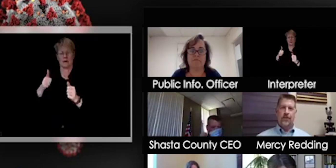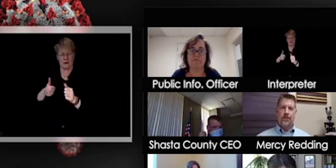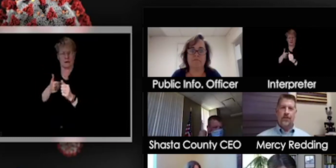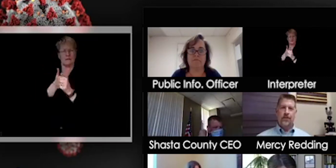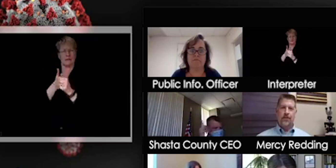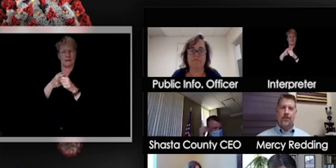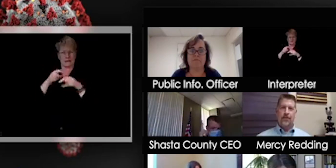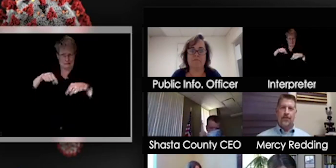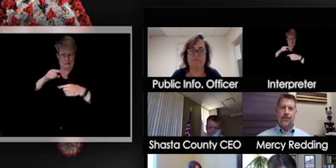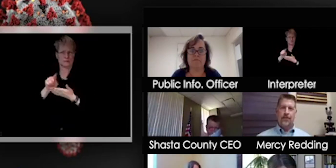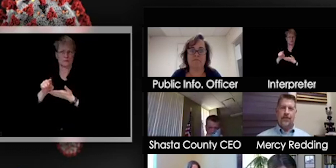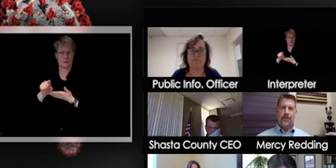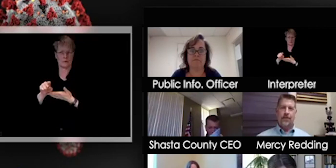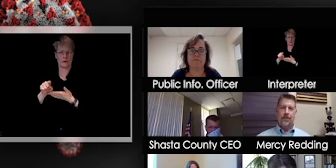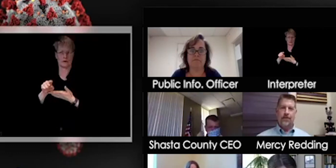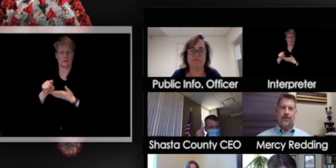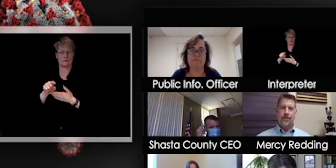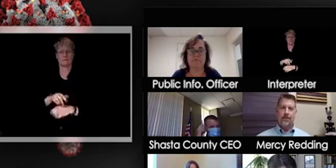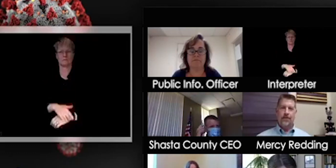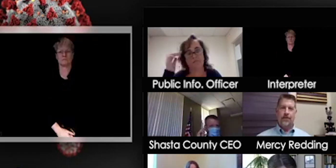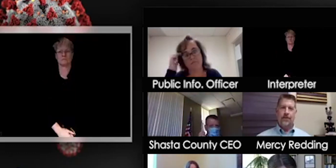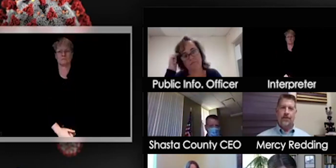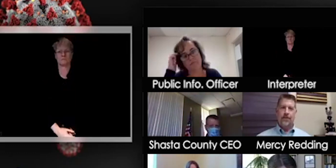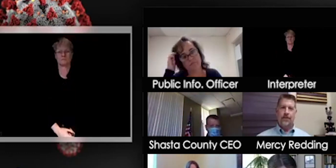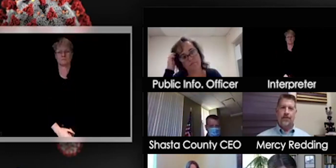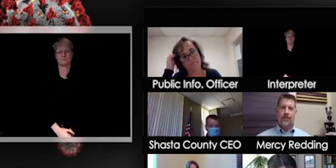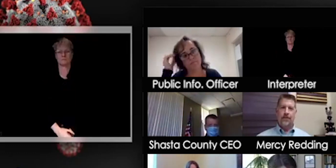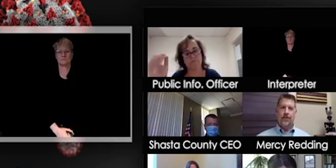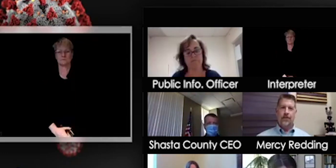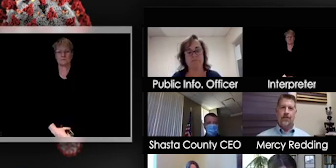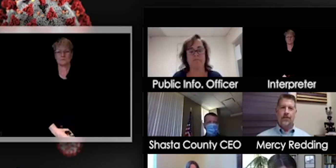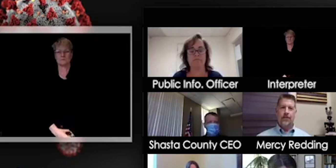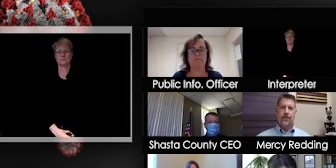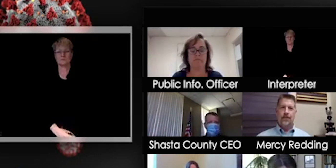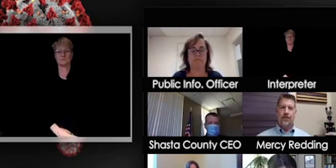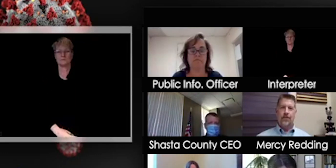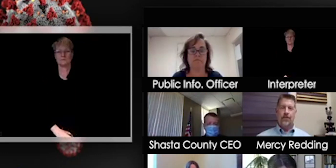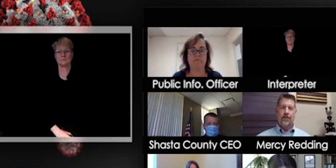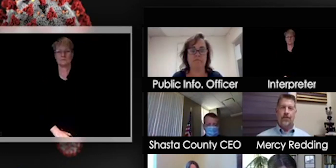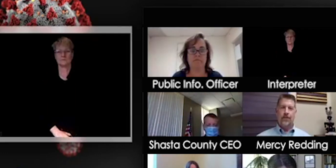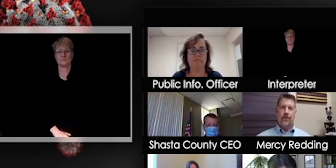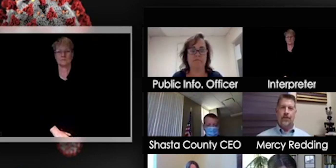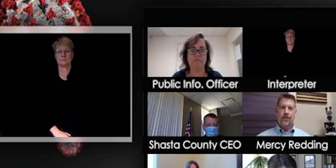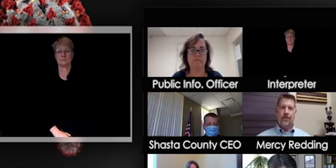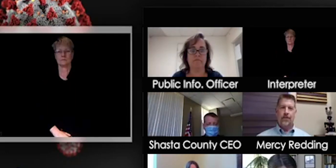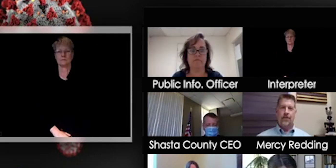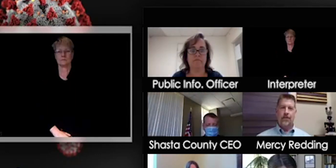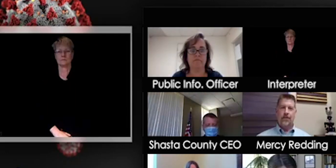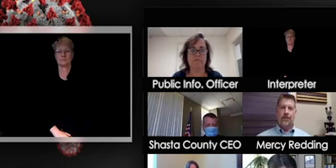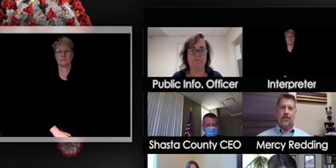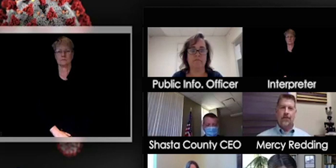in cases, since that came out not too long ago and I think we all recognize the value